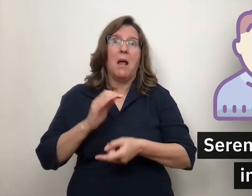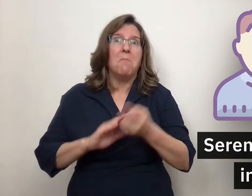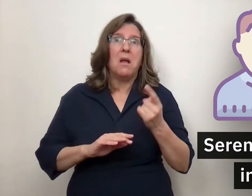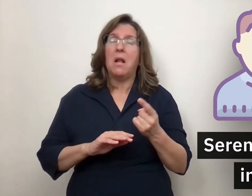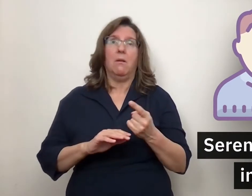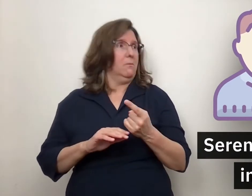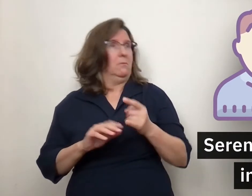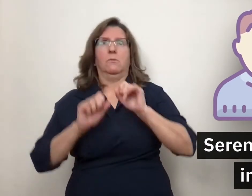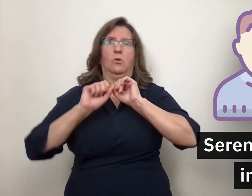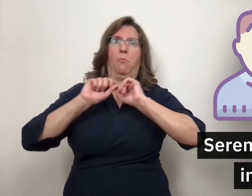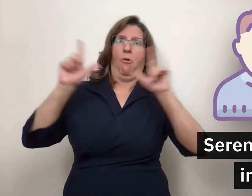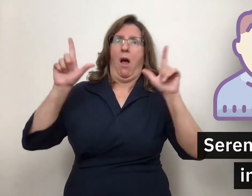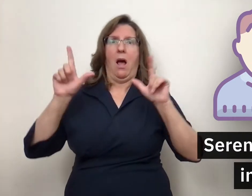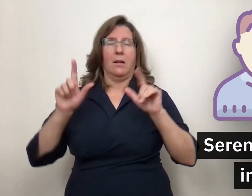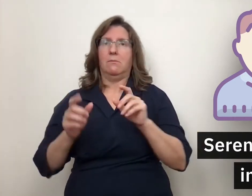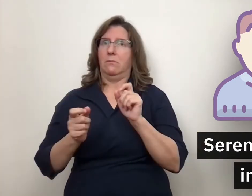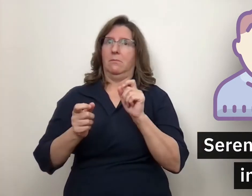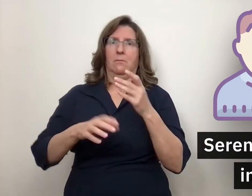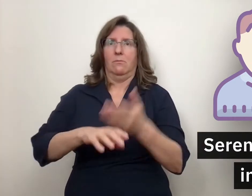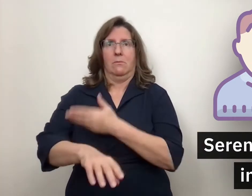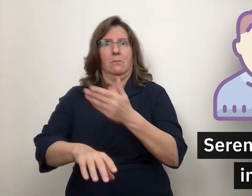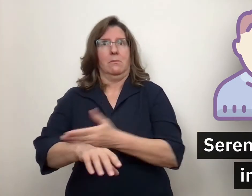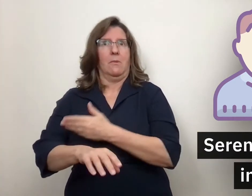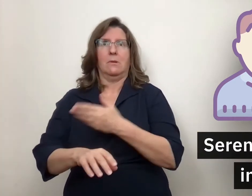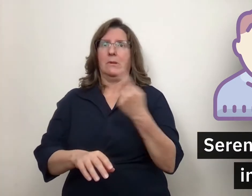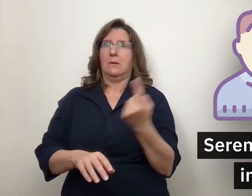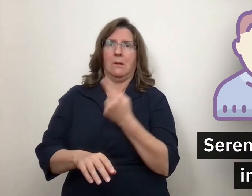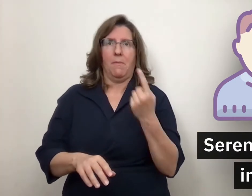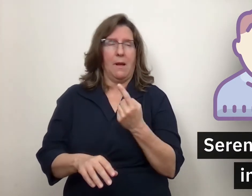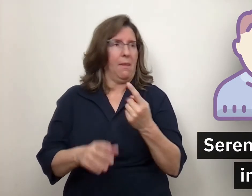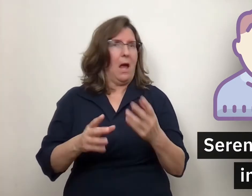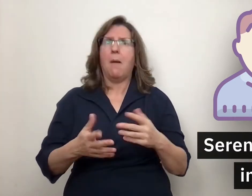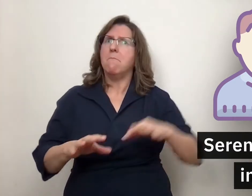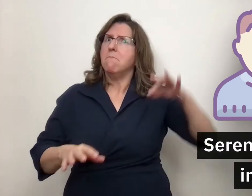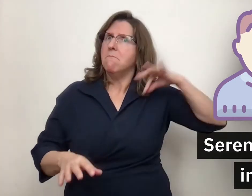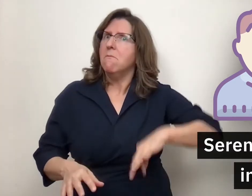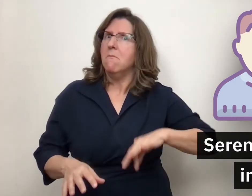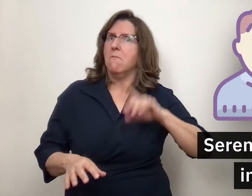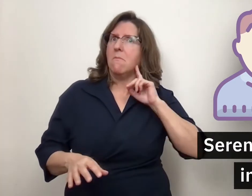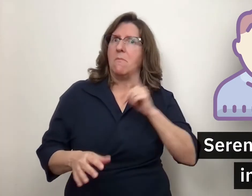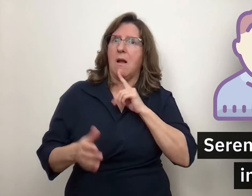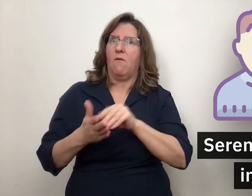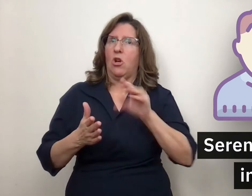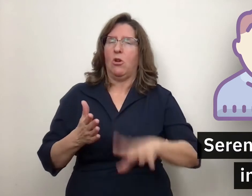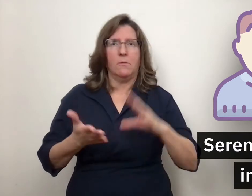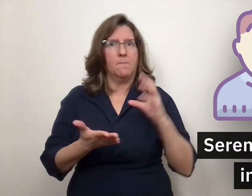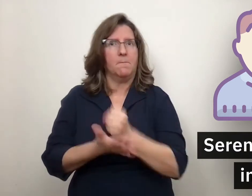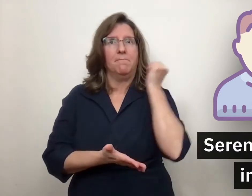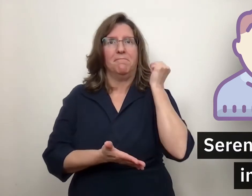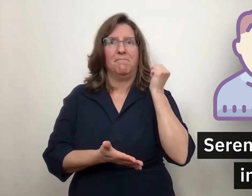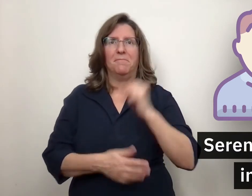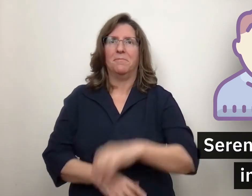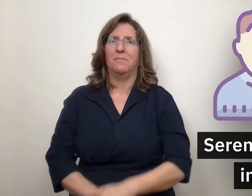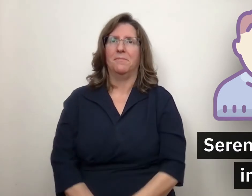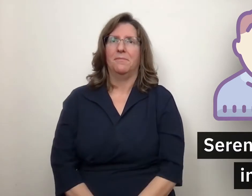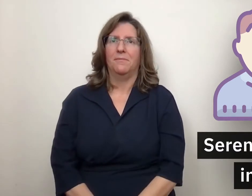These inquiries can lead to serendipitous findings, and lead to innovations not foreseen.